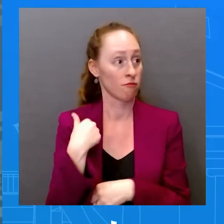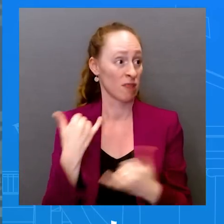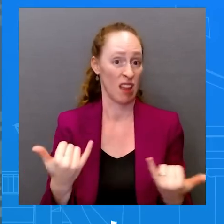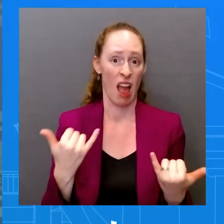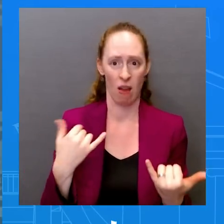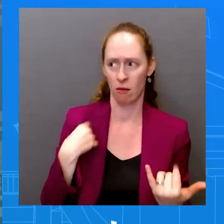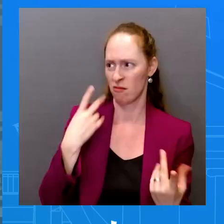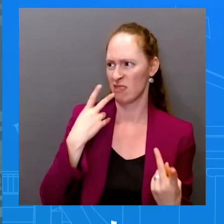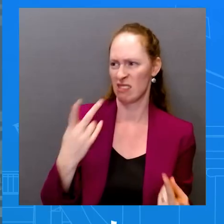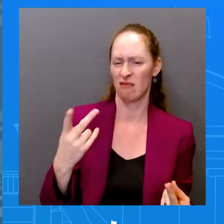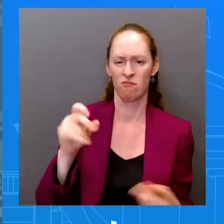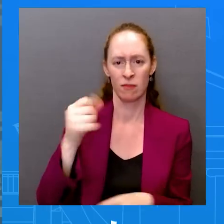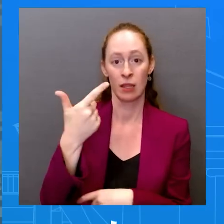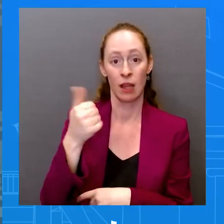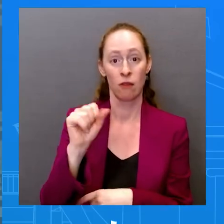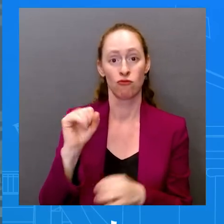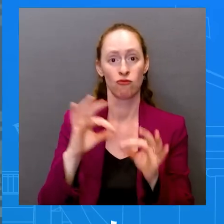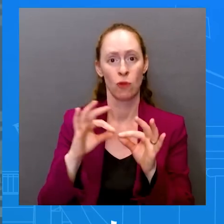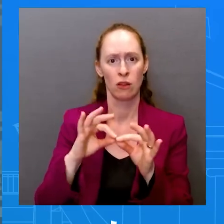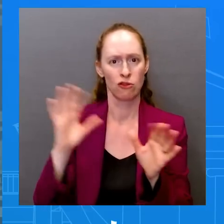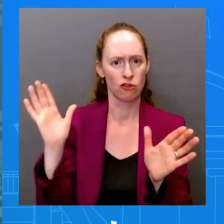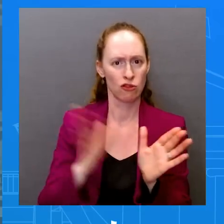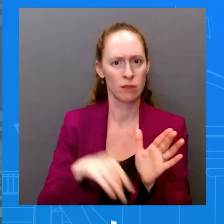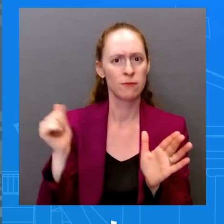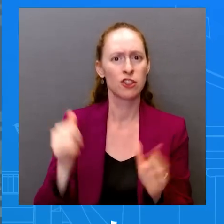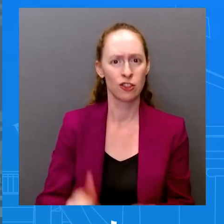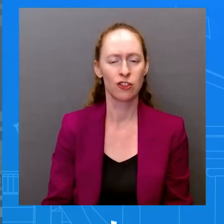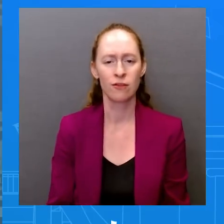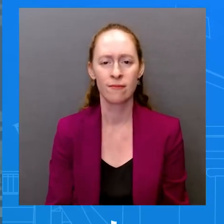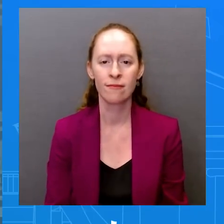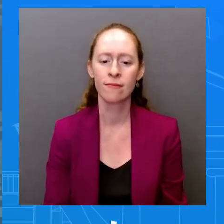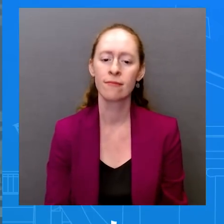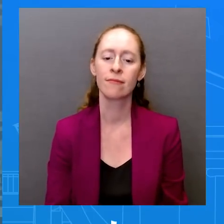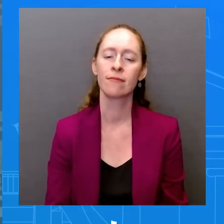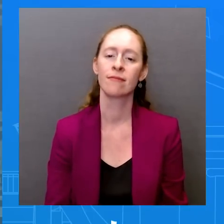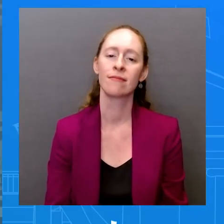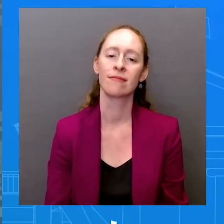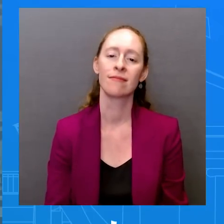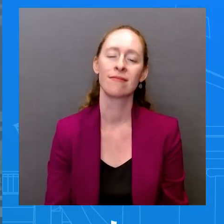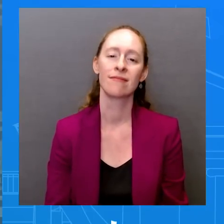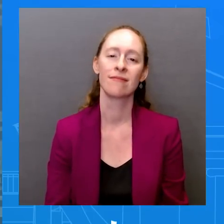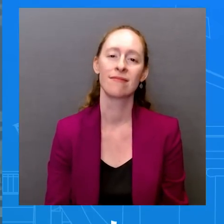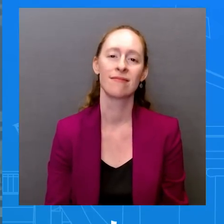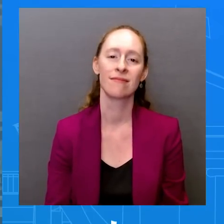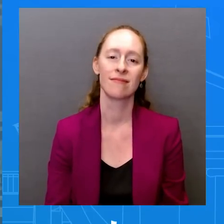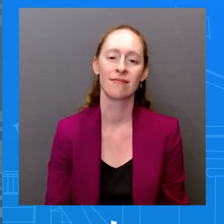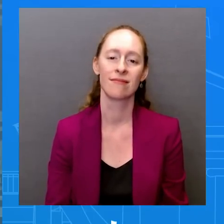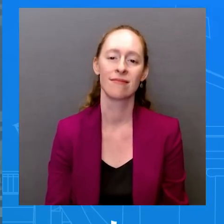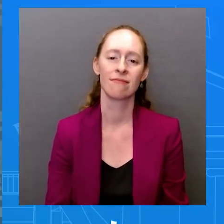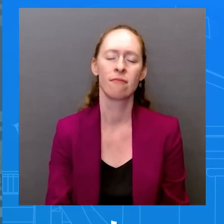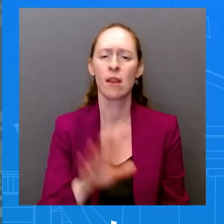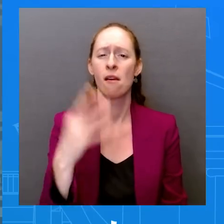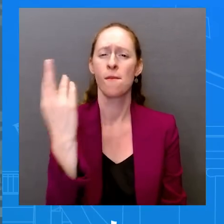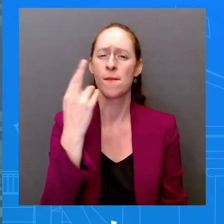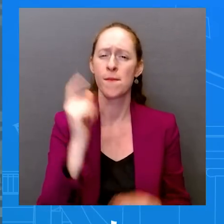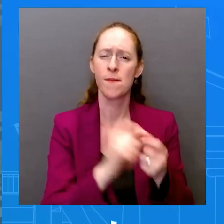fastest pace in history -- in our history. The point of this legislation is to help ensure a long-term clean energy supply for this country.